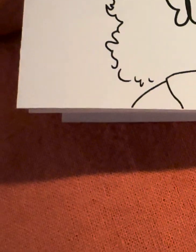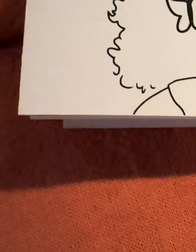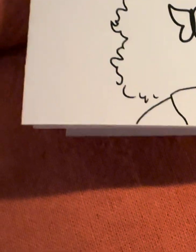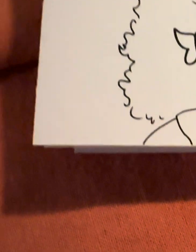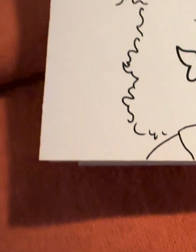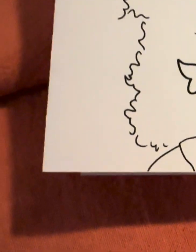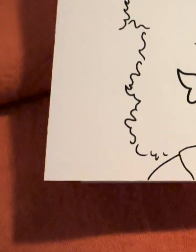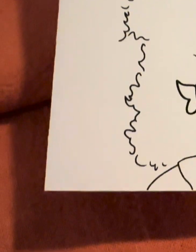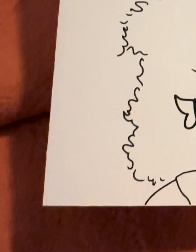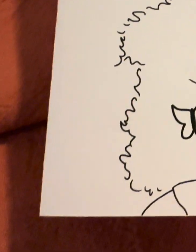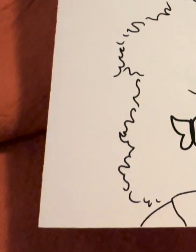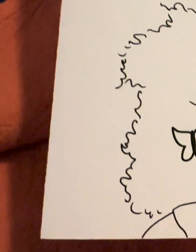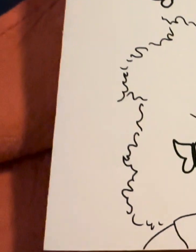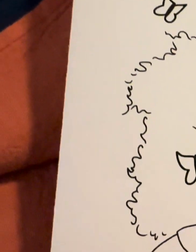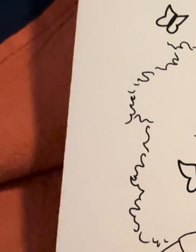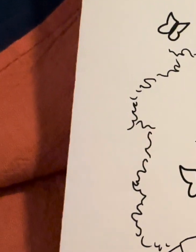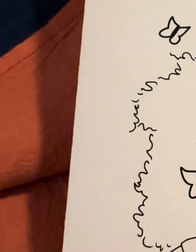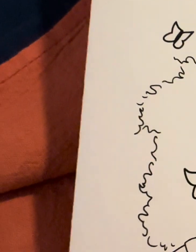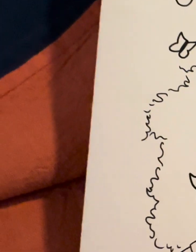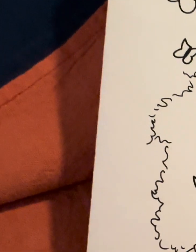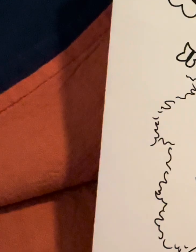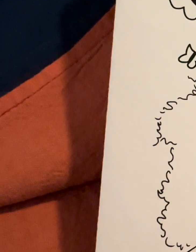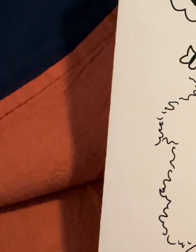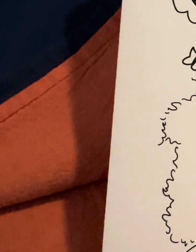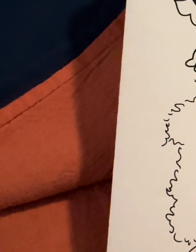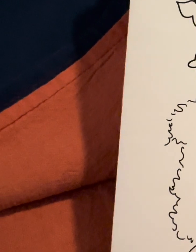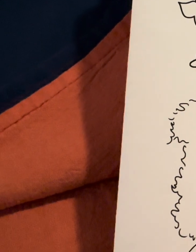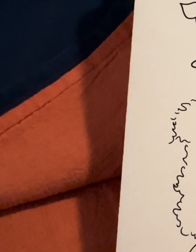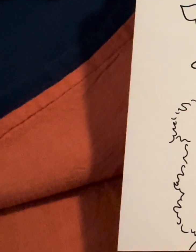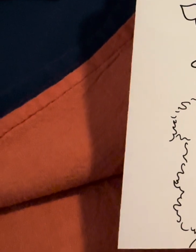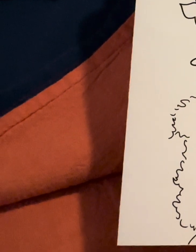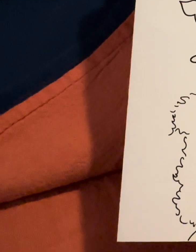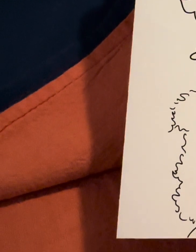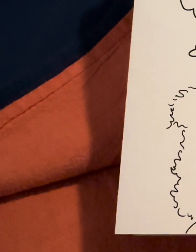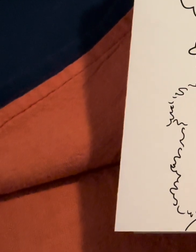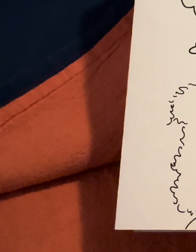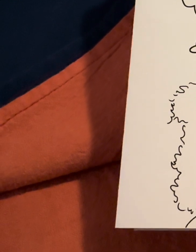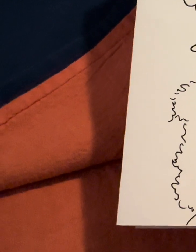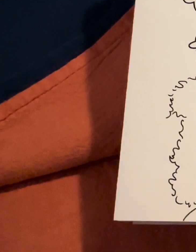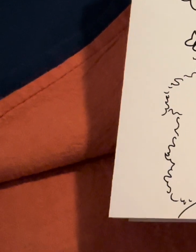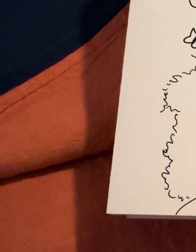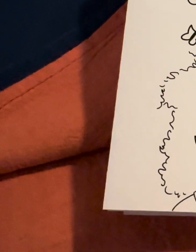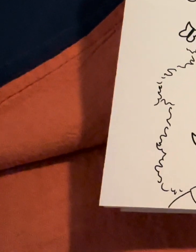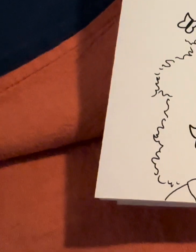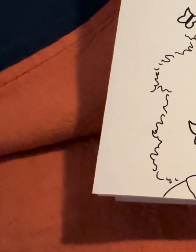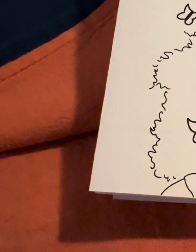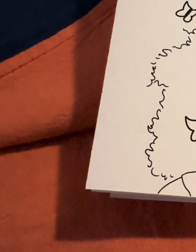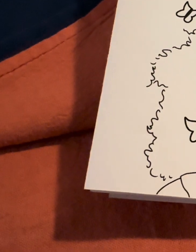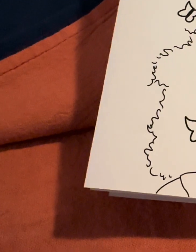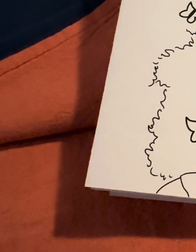looking up into like the butterflies, into the sky. So I thought that was really cute. So